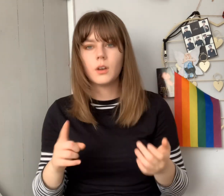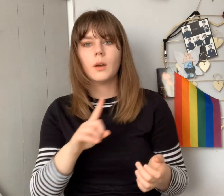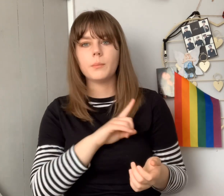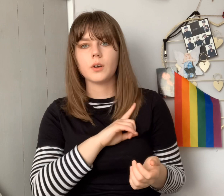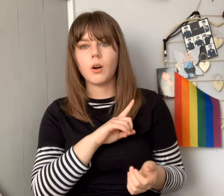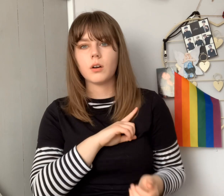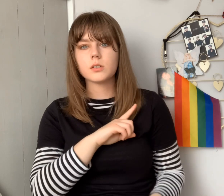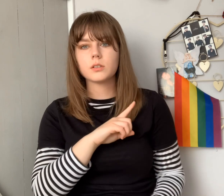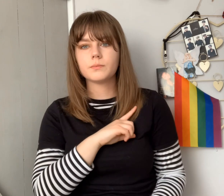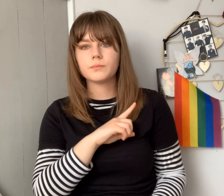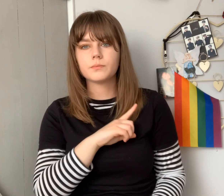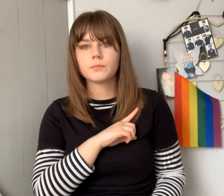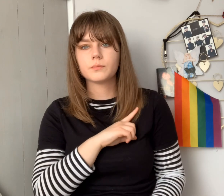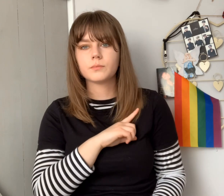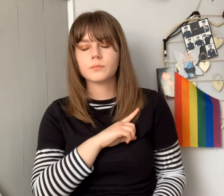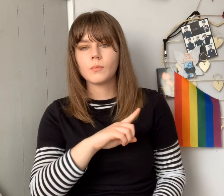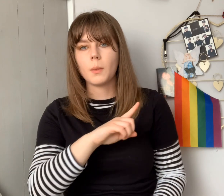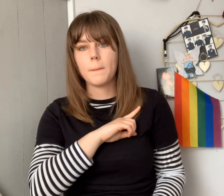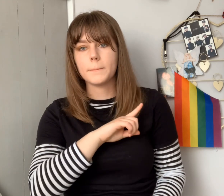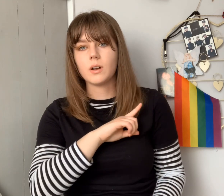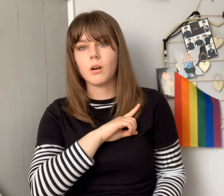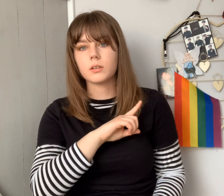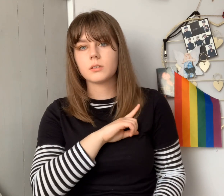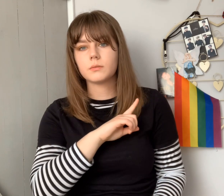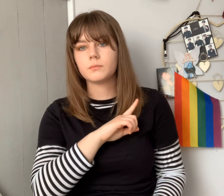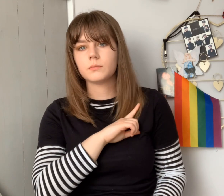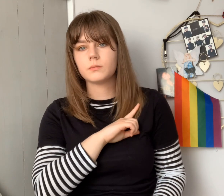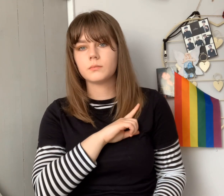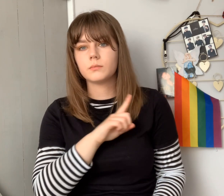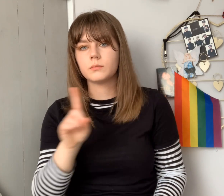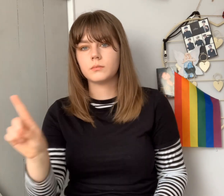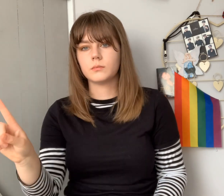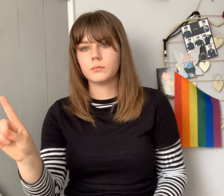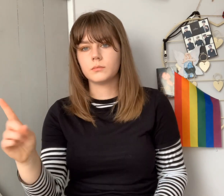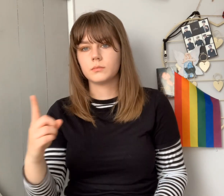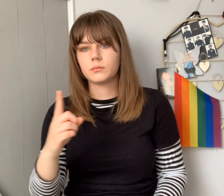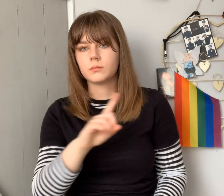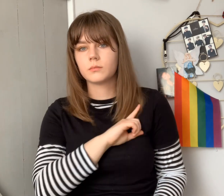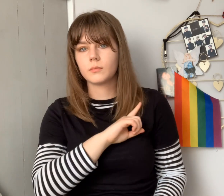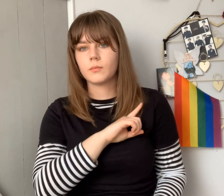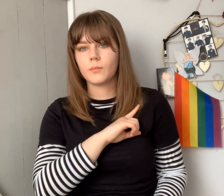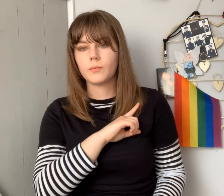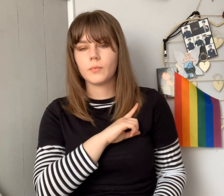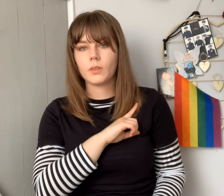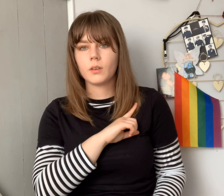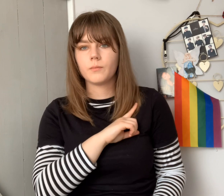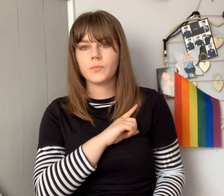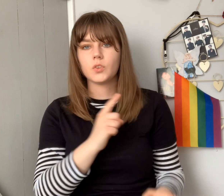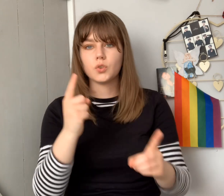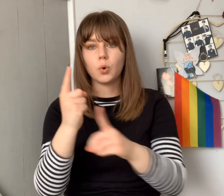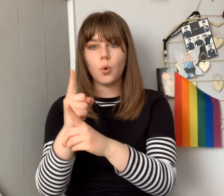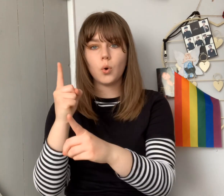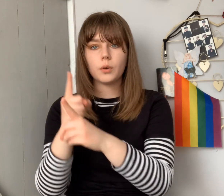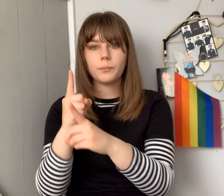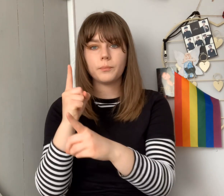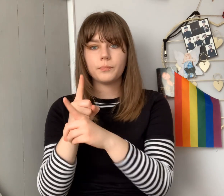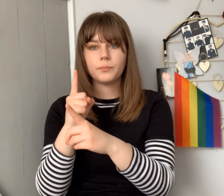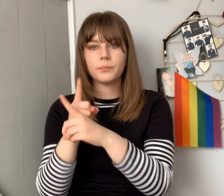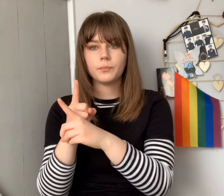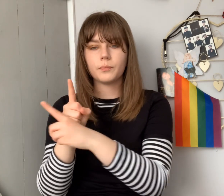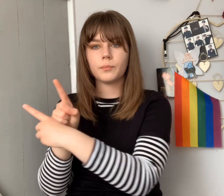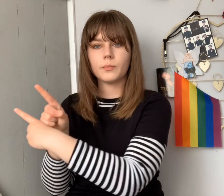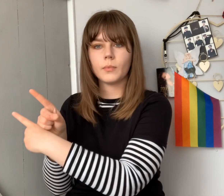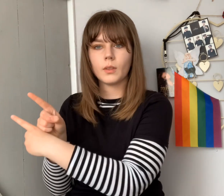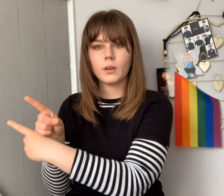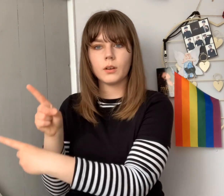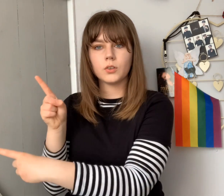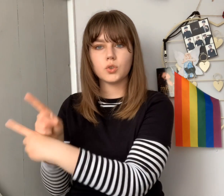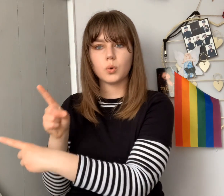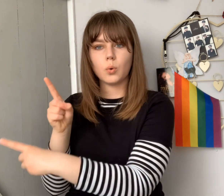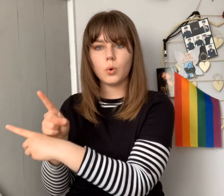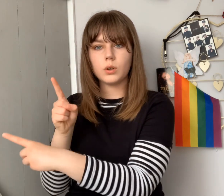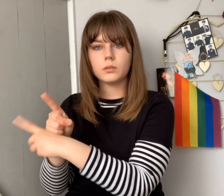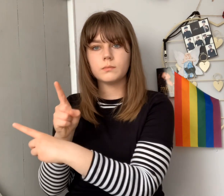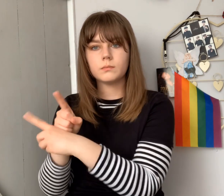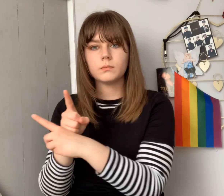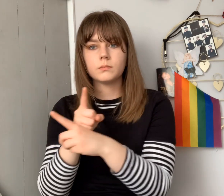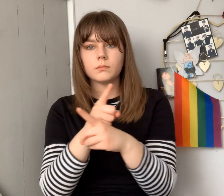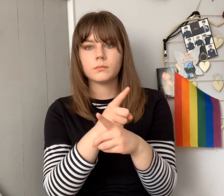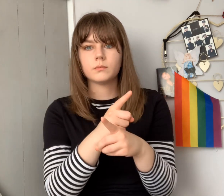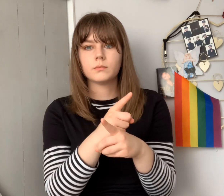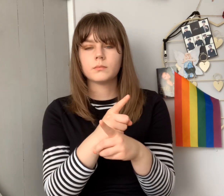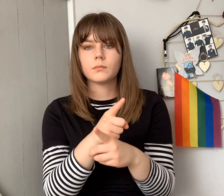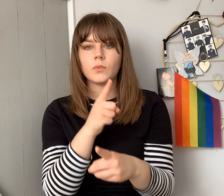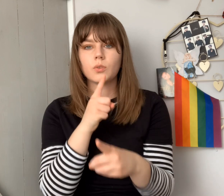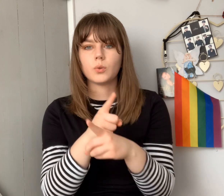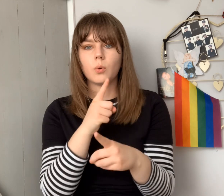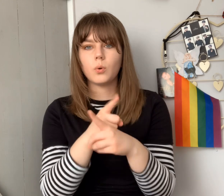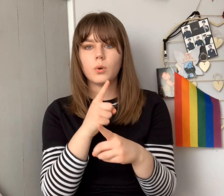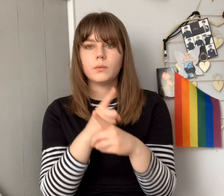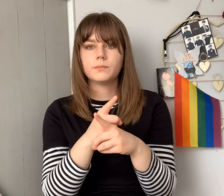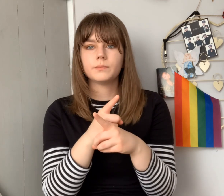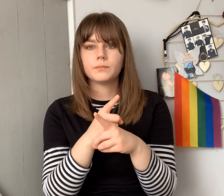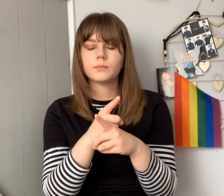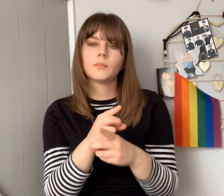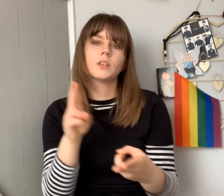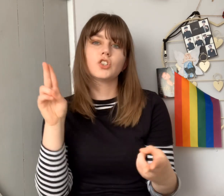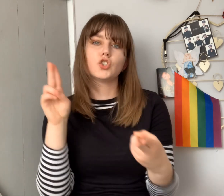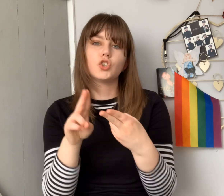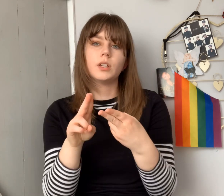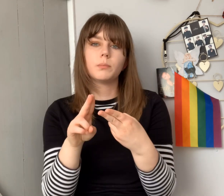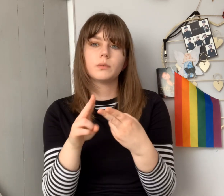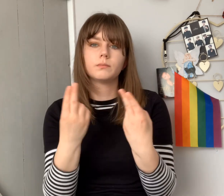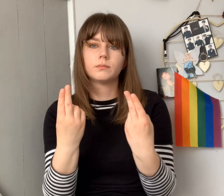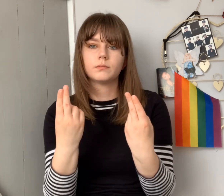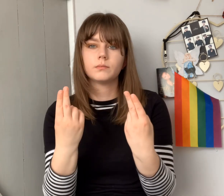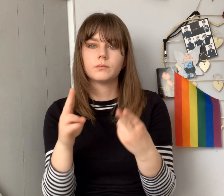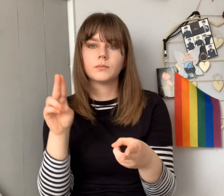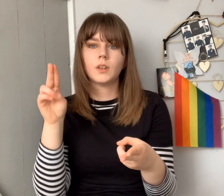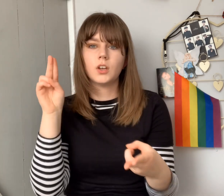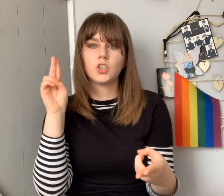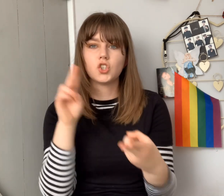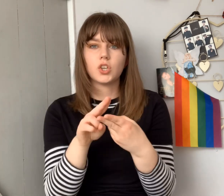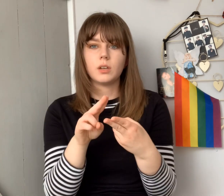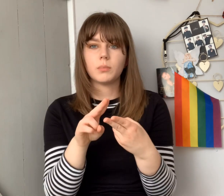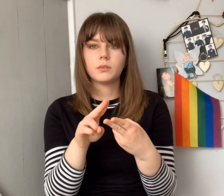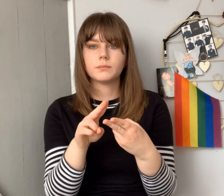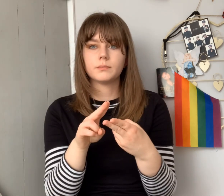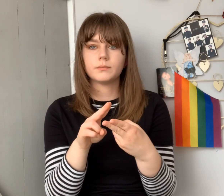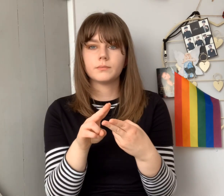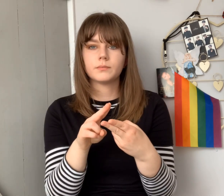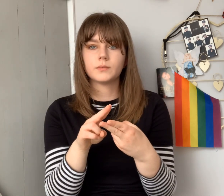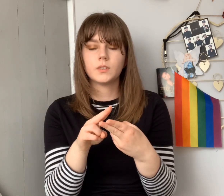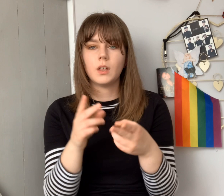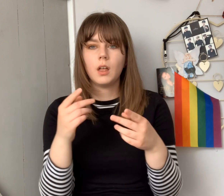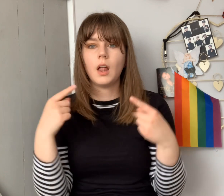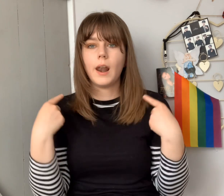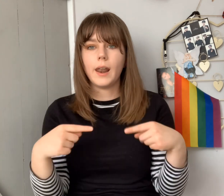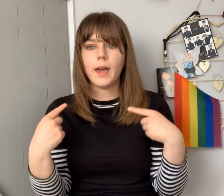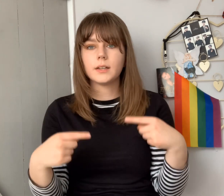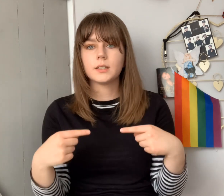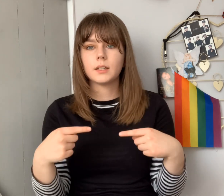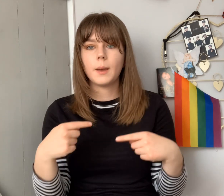"because" "talk" is "cheap"